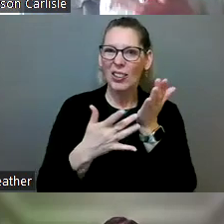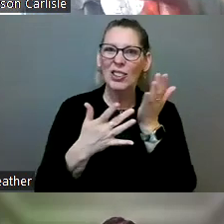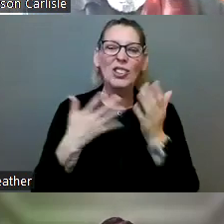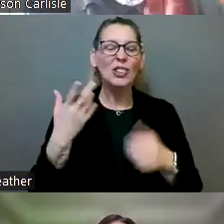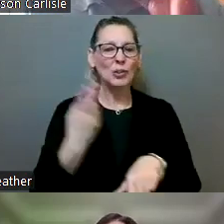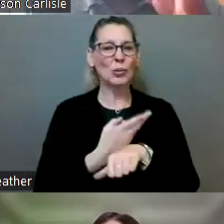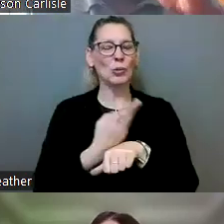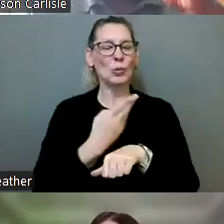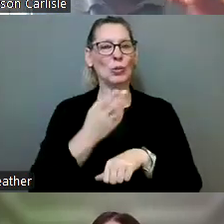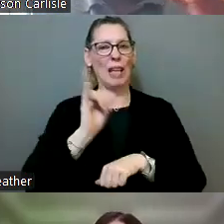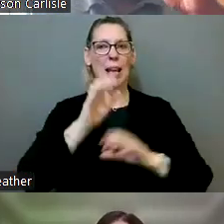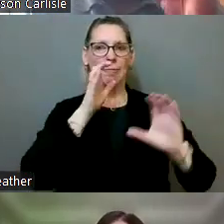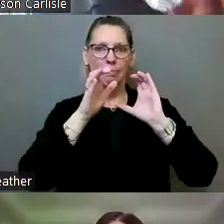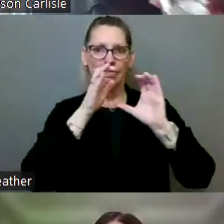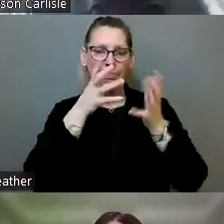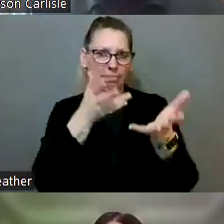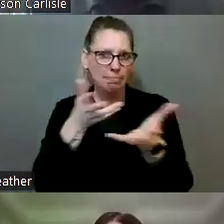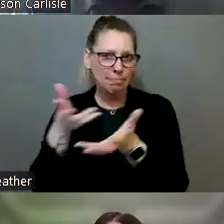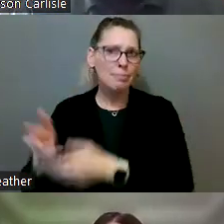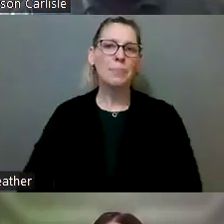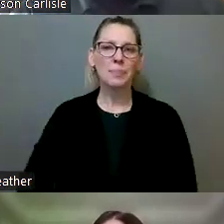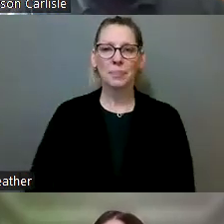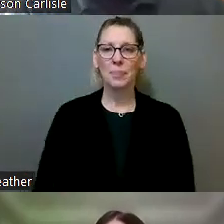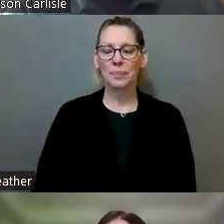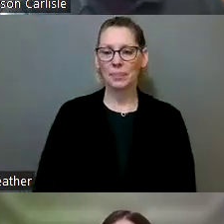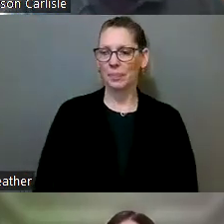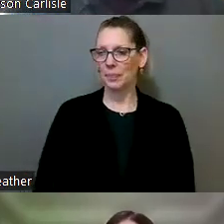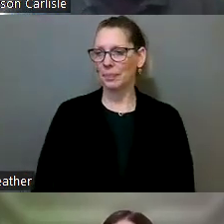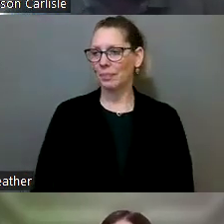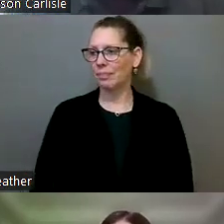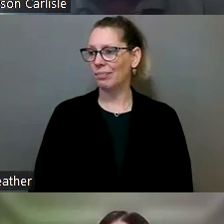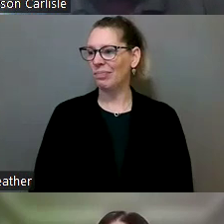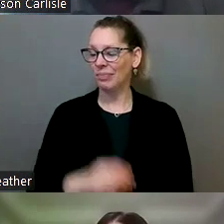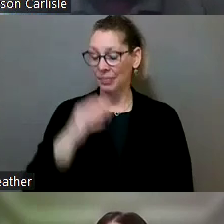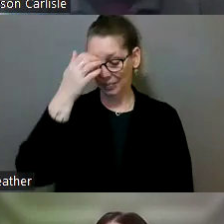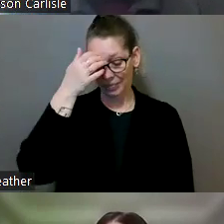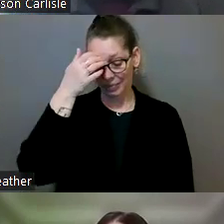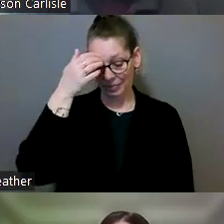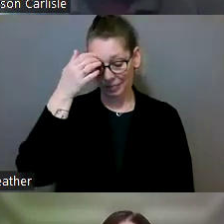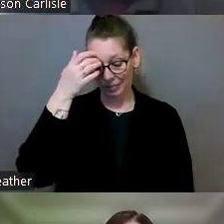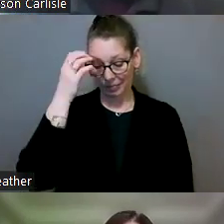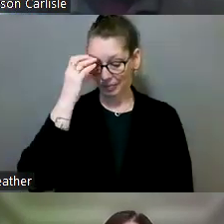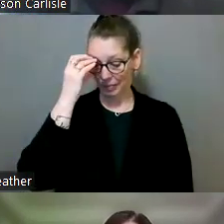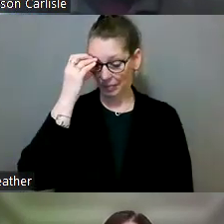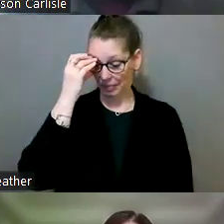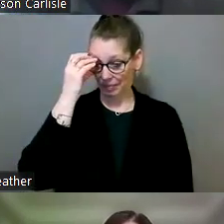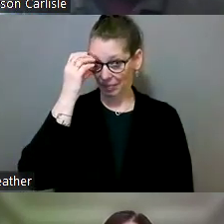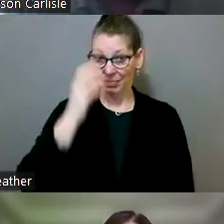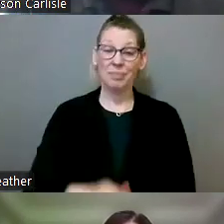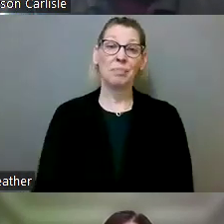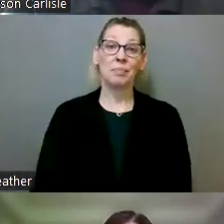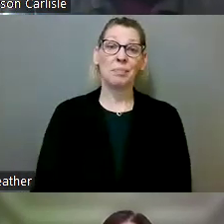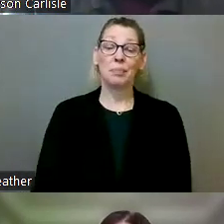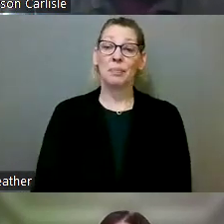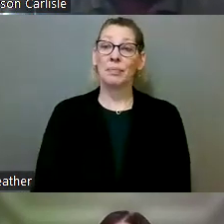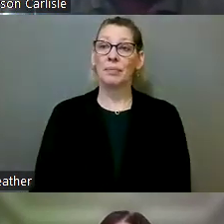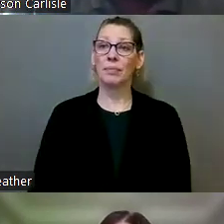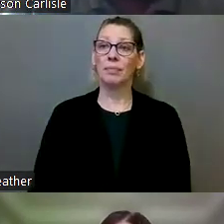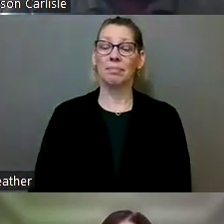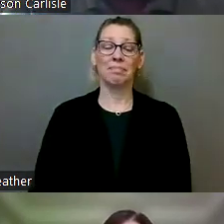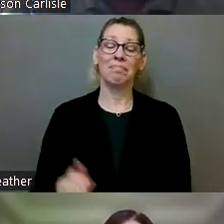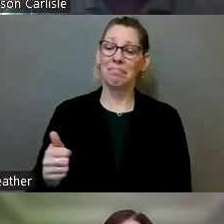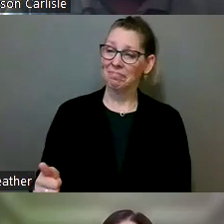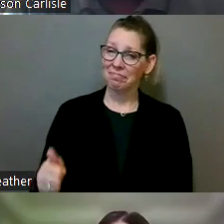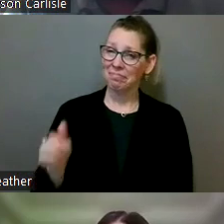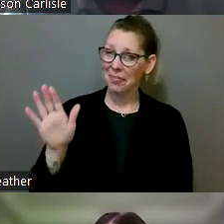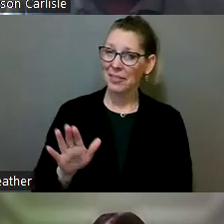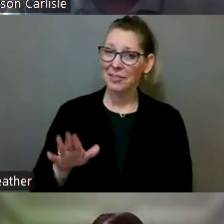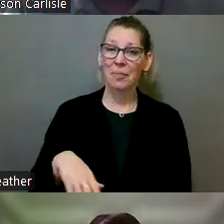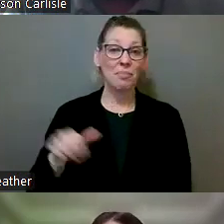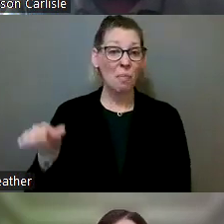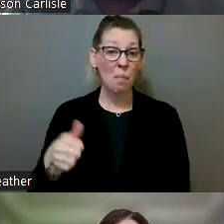these communication opportunities. Awesome. Jocelyn, are there other questions out there